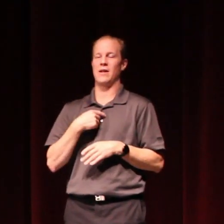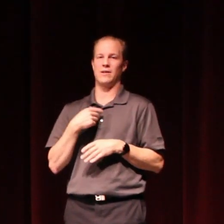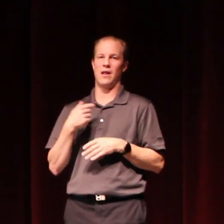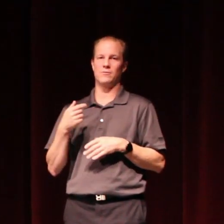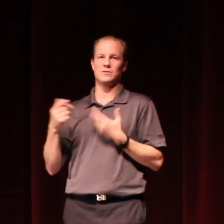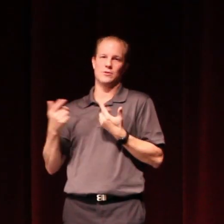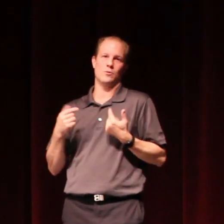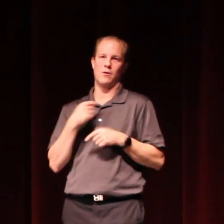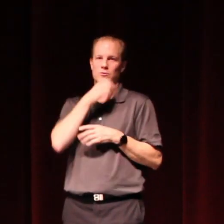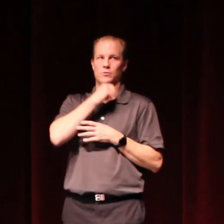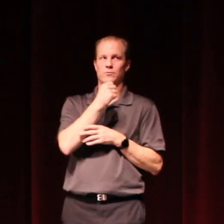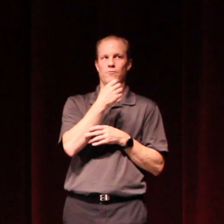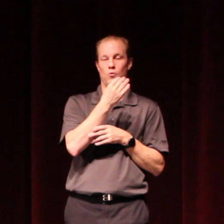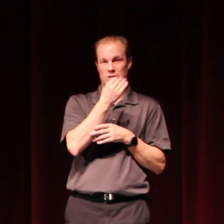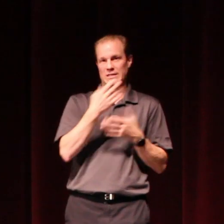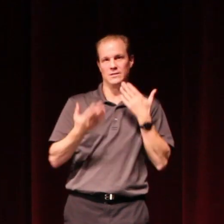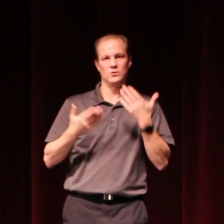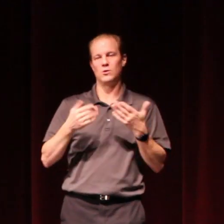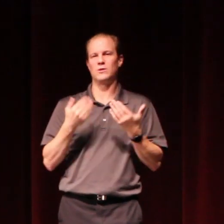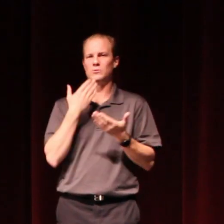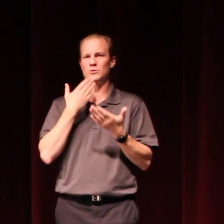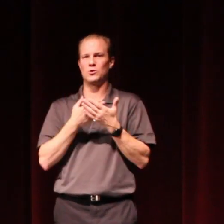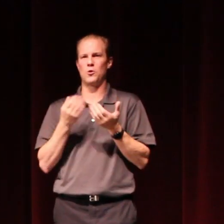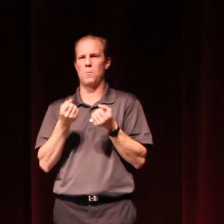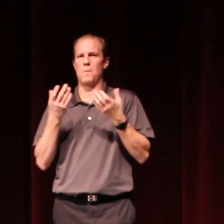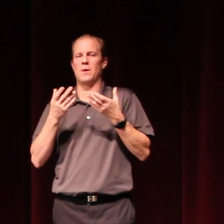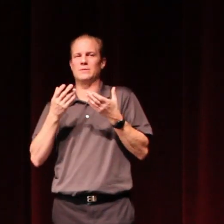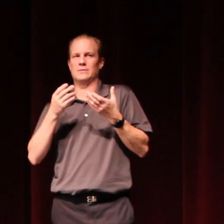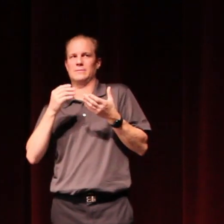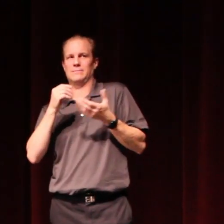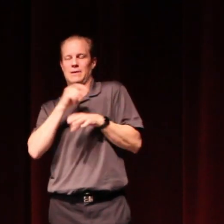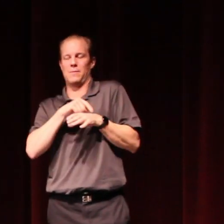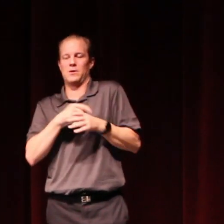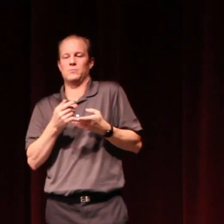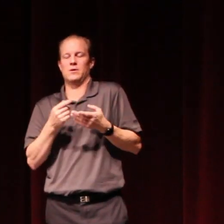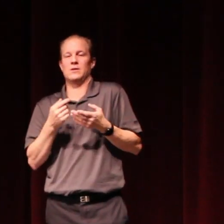a good amount of time here, and to this day one of my favorite things to do is just walk to the